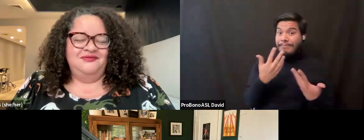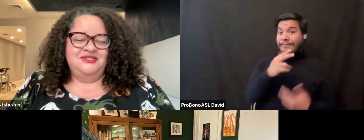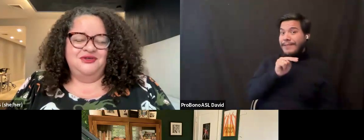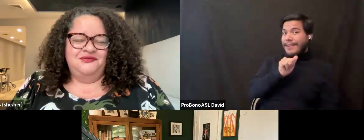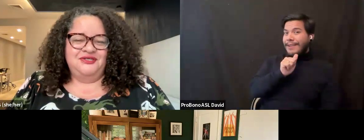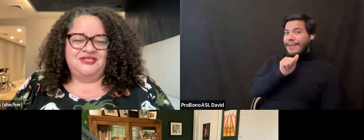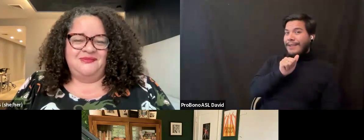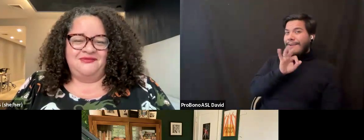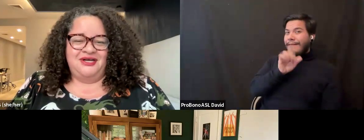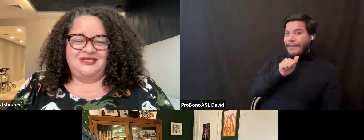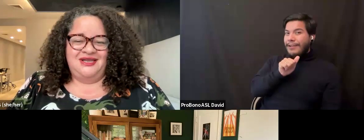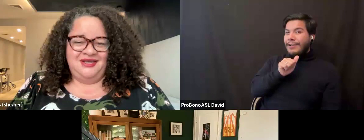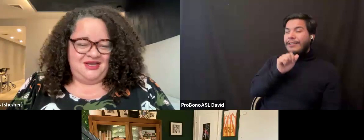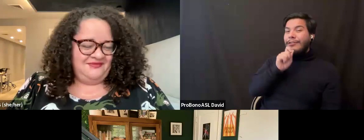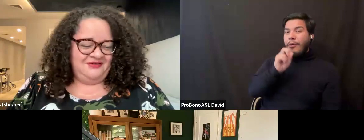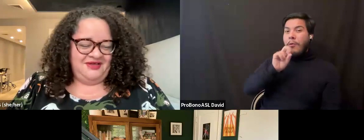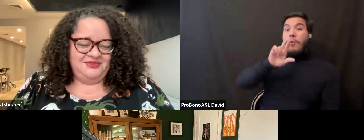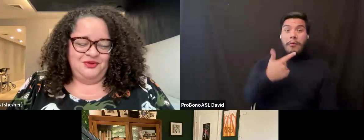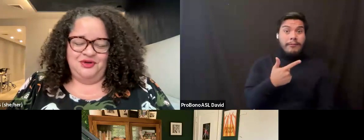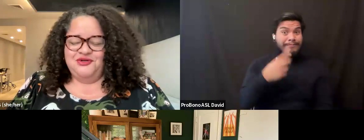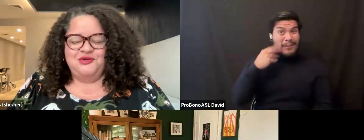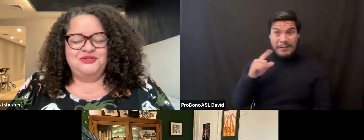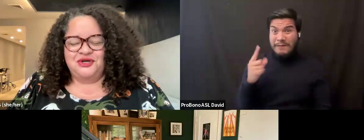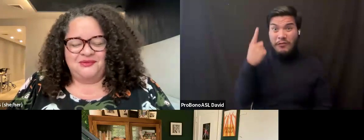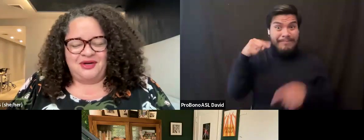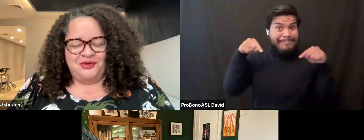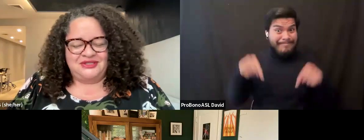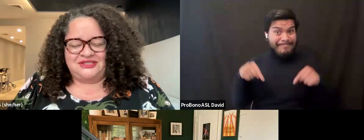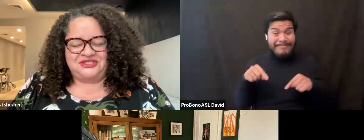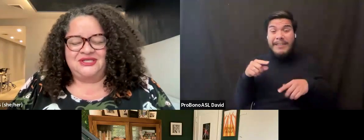If this is your first time ever attending a NAAFA event or you're new to learning about our organization,